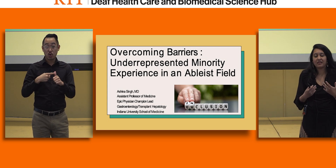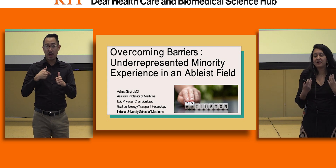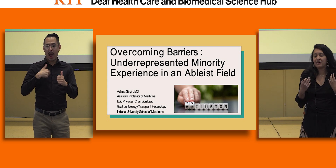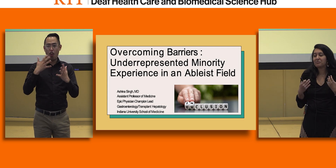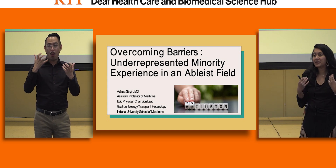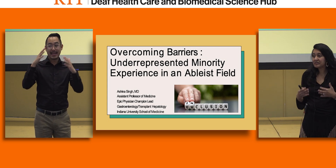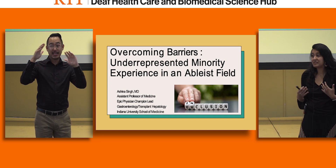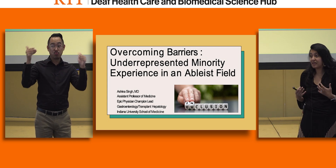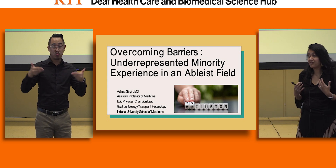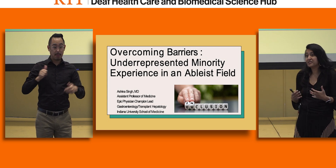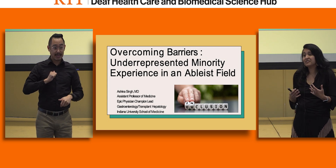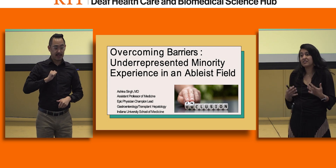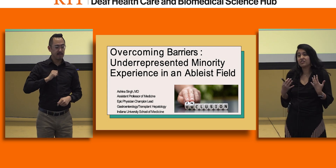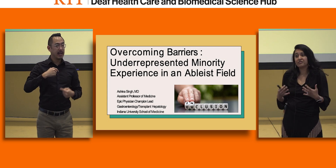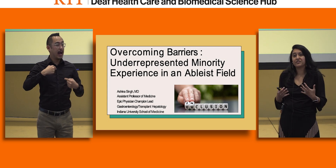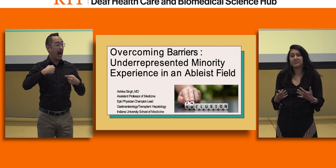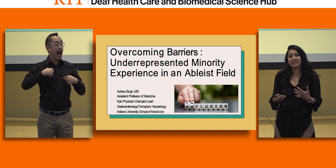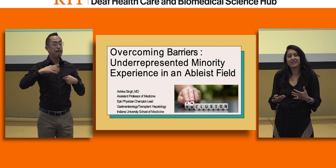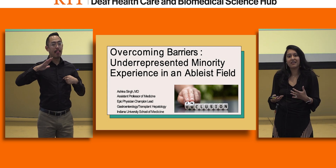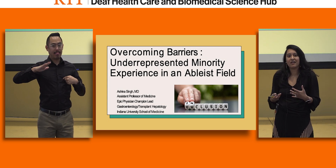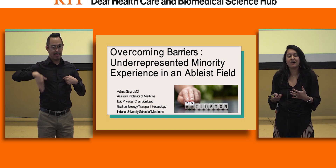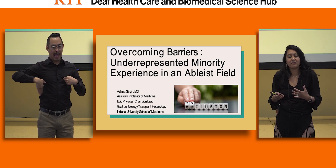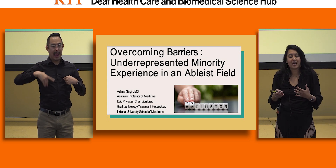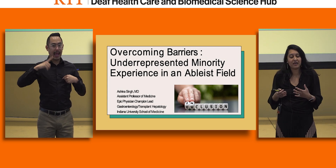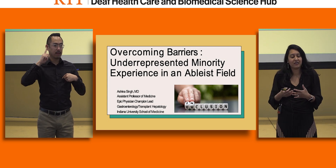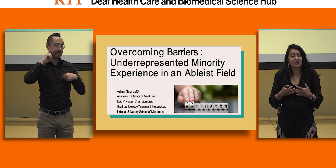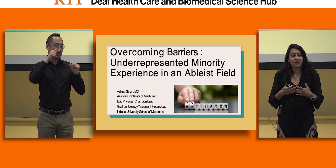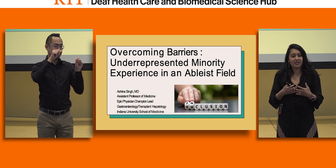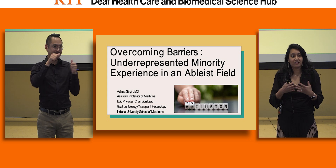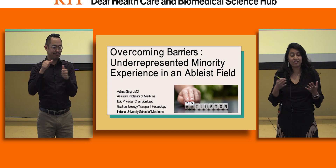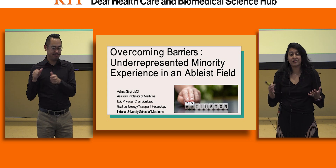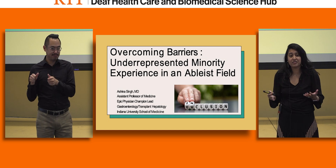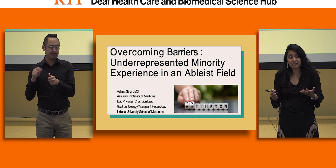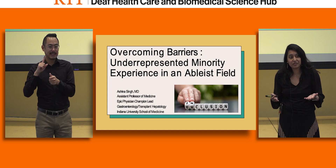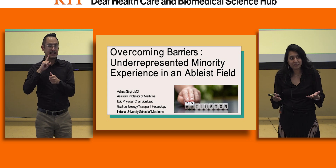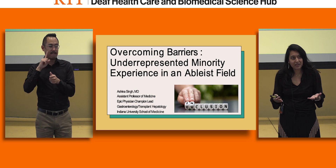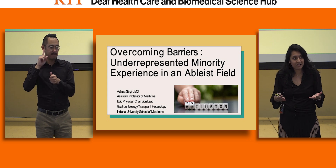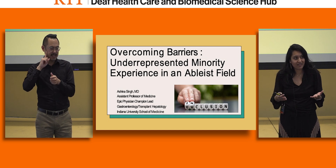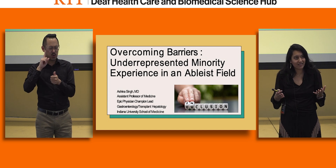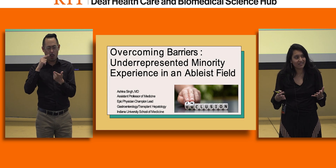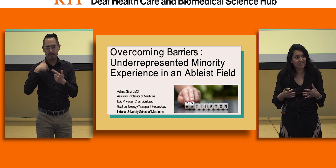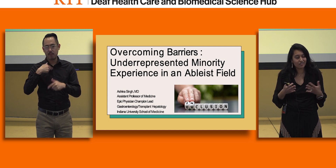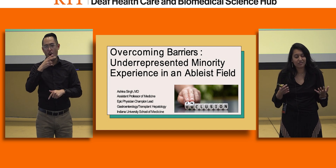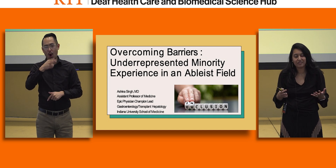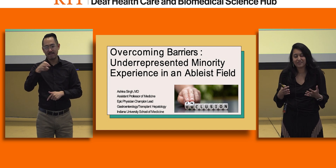as I am late-deafened, hard of hearing. I started to lose my hearing at age 35,